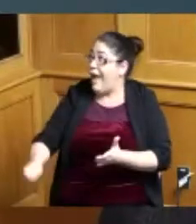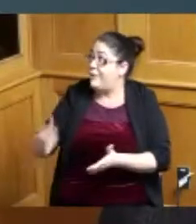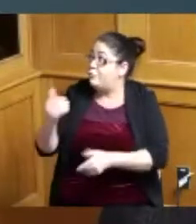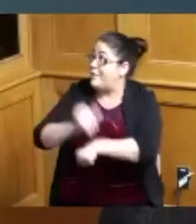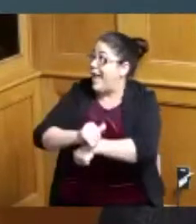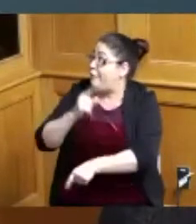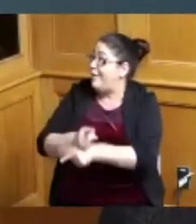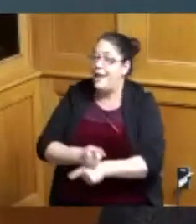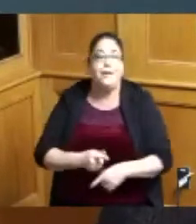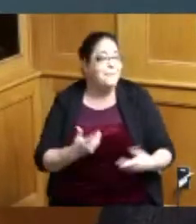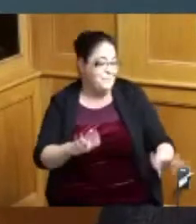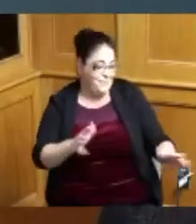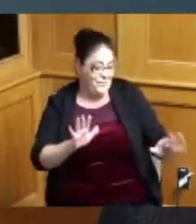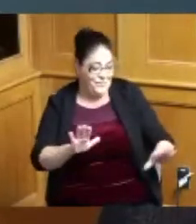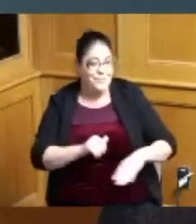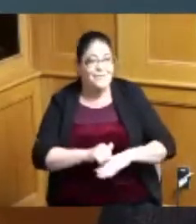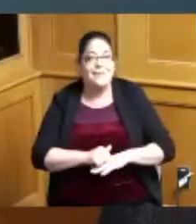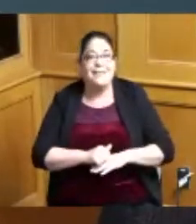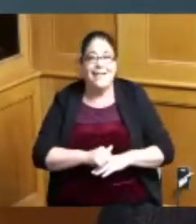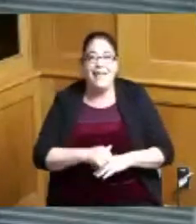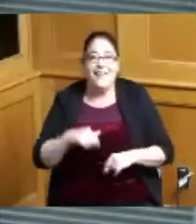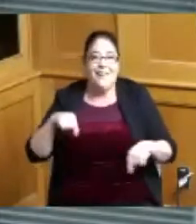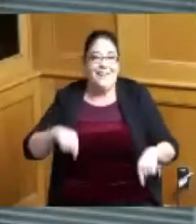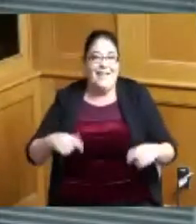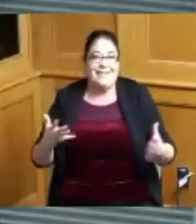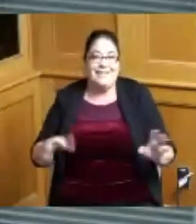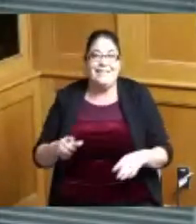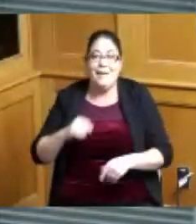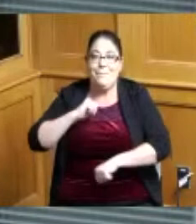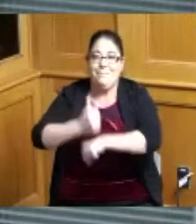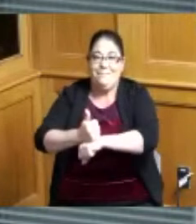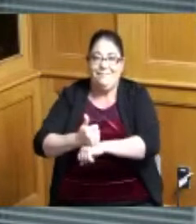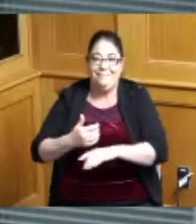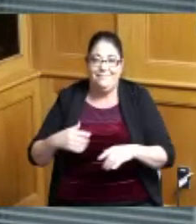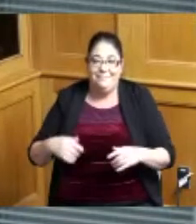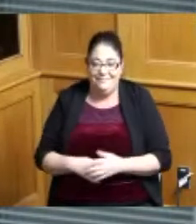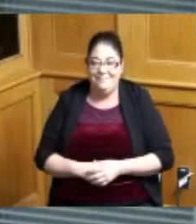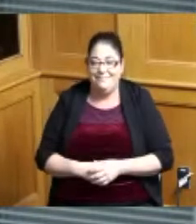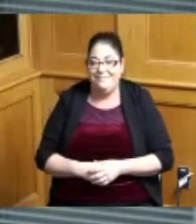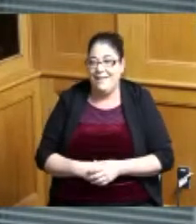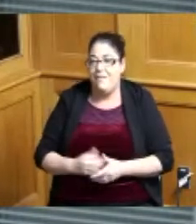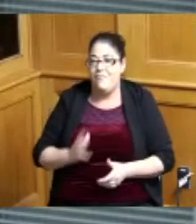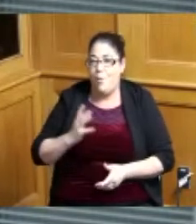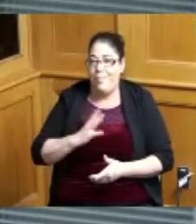go we just need this resolution to complete it sure so any more discussion on that okay